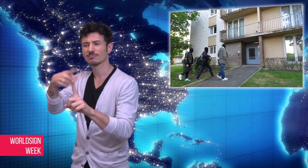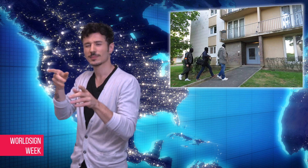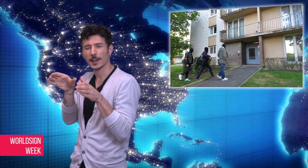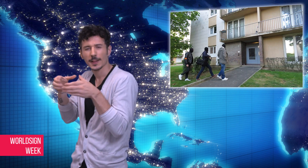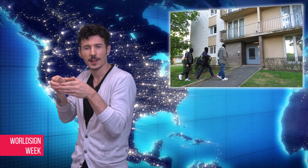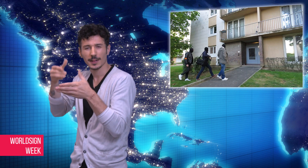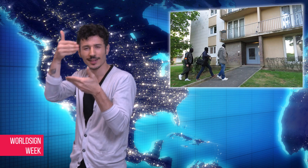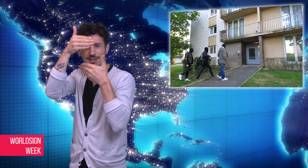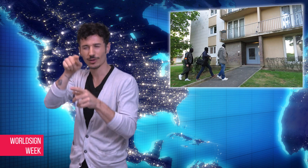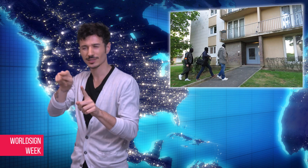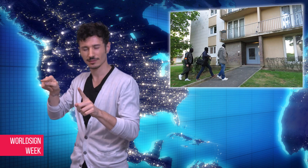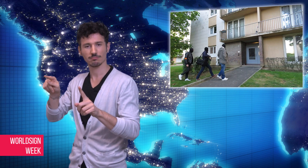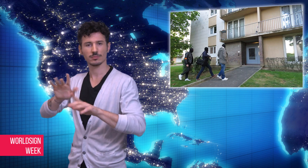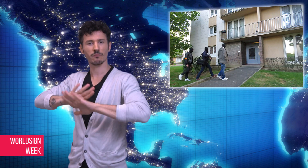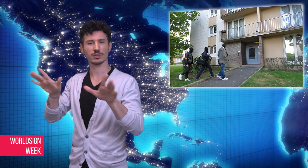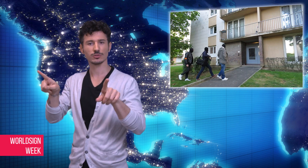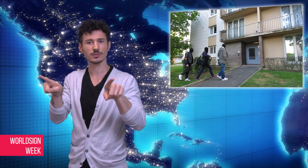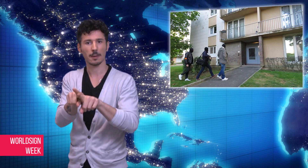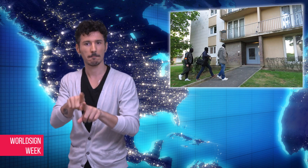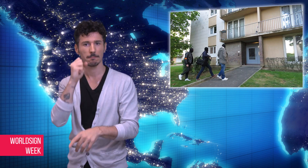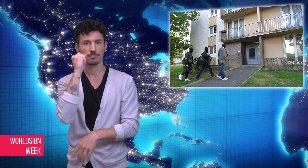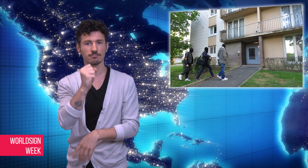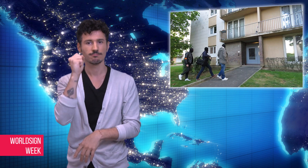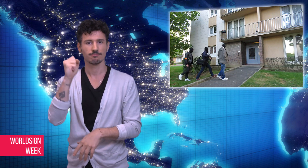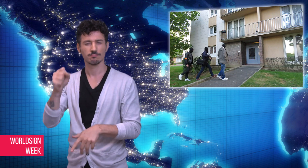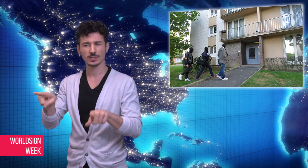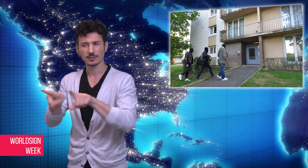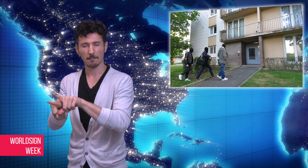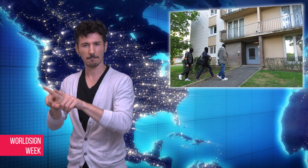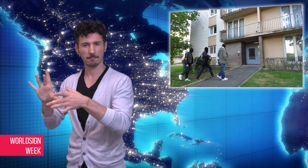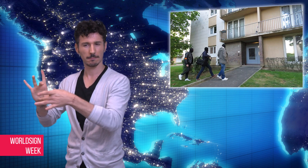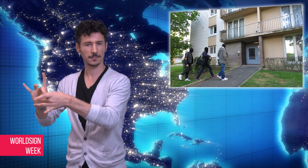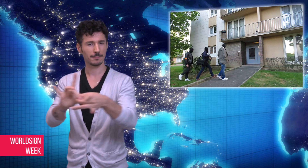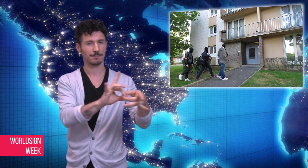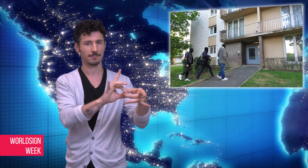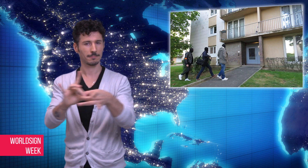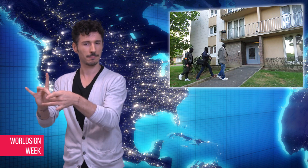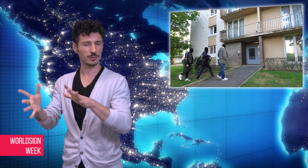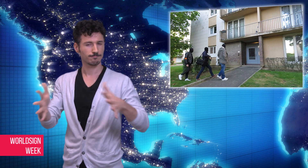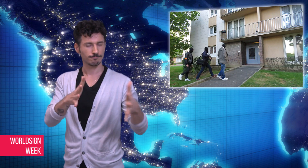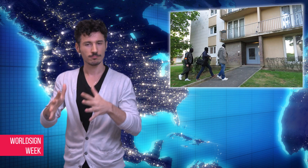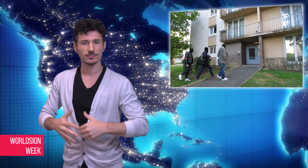out by terrorists affiliated to ISIS and other organizations.